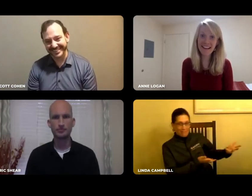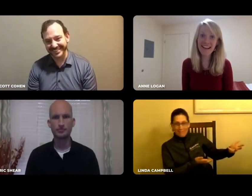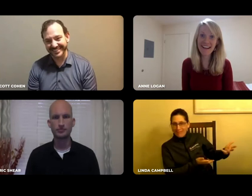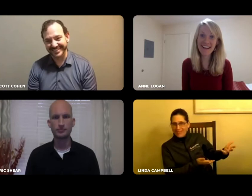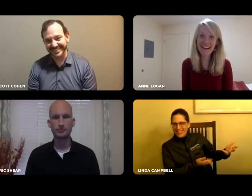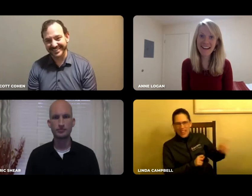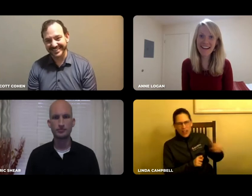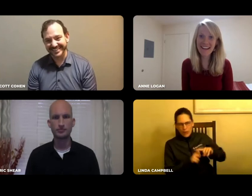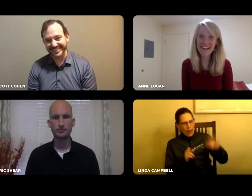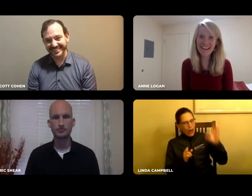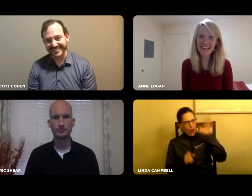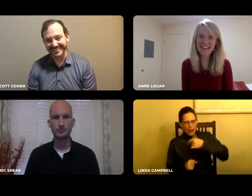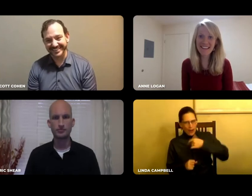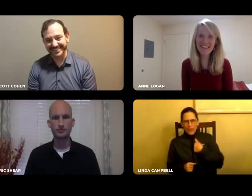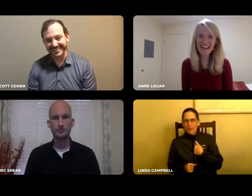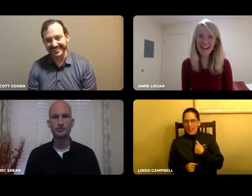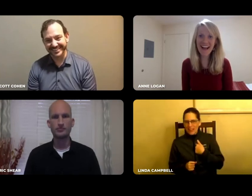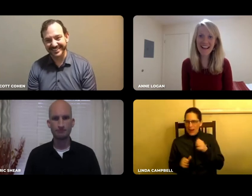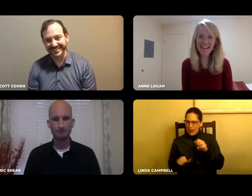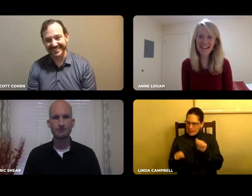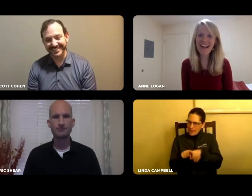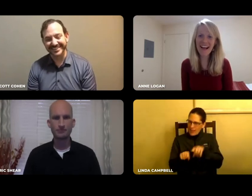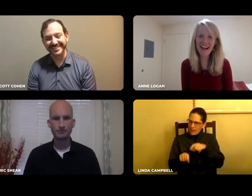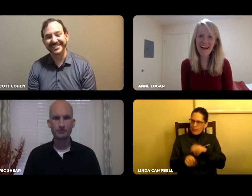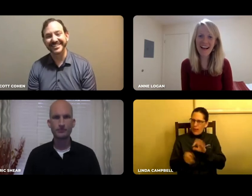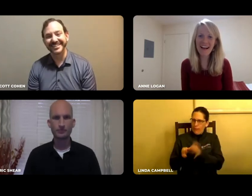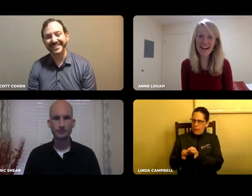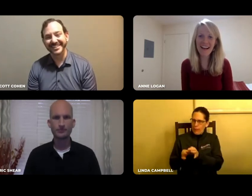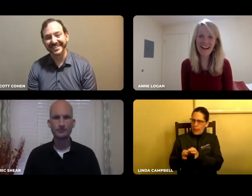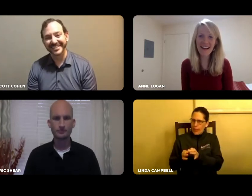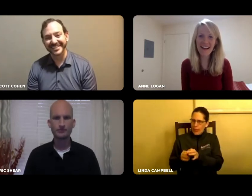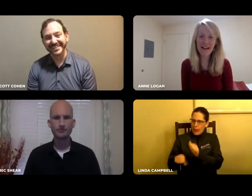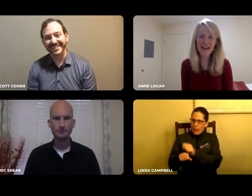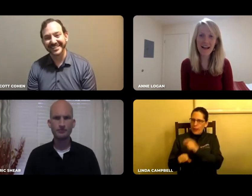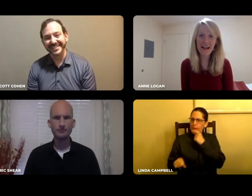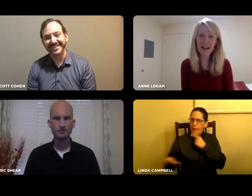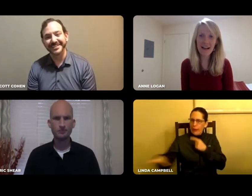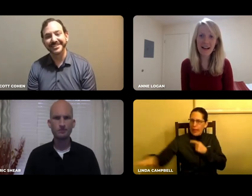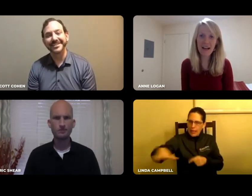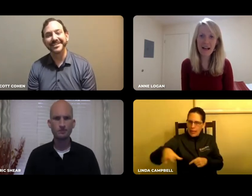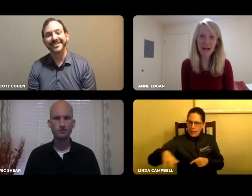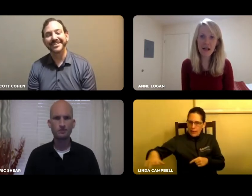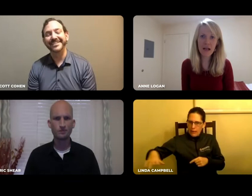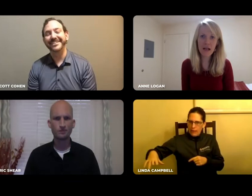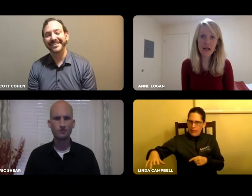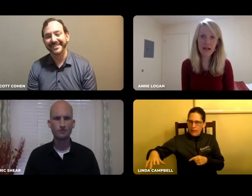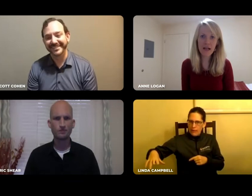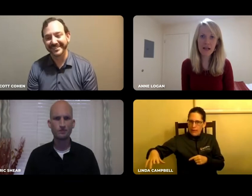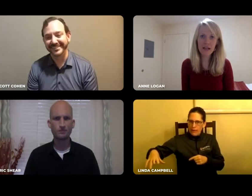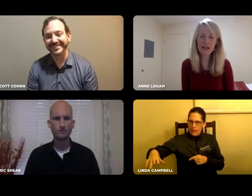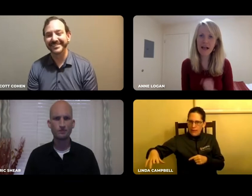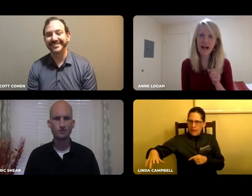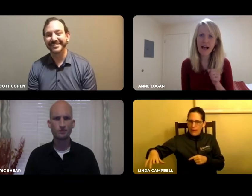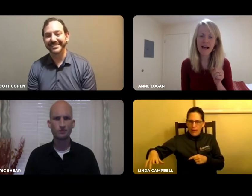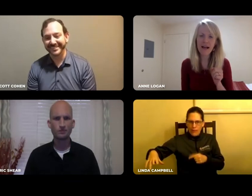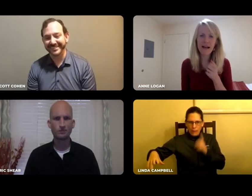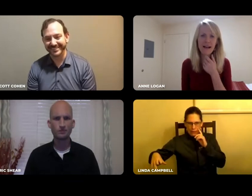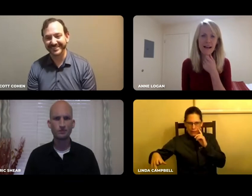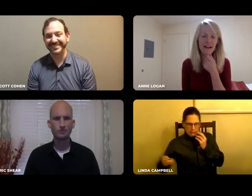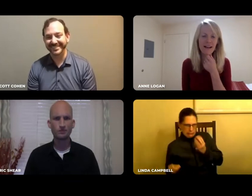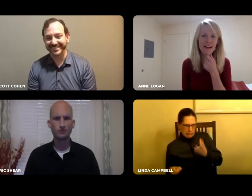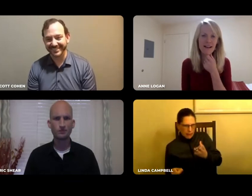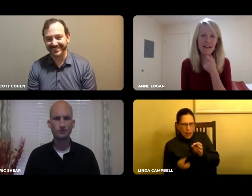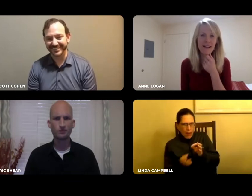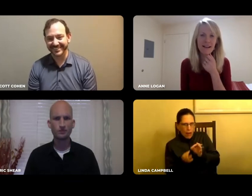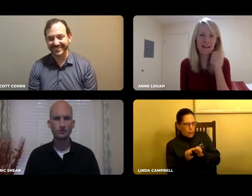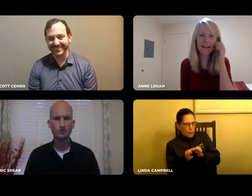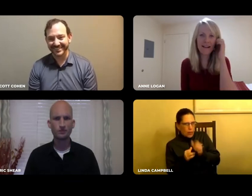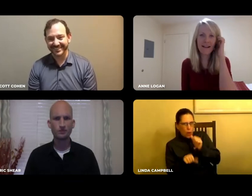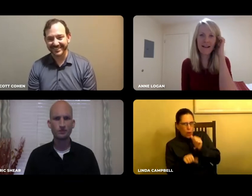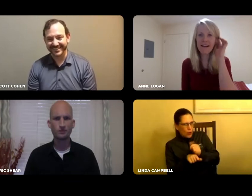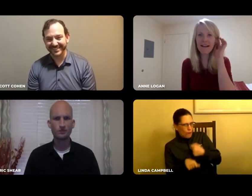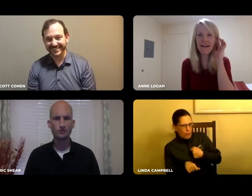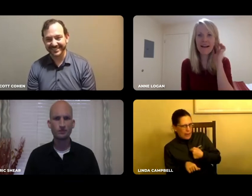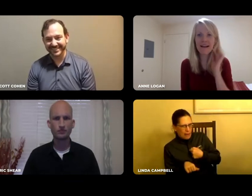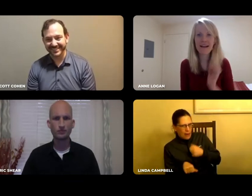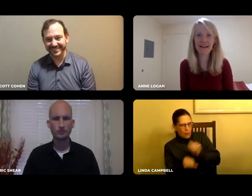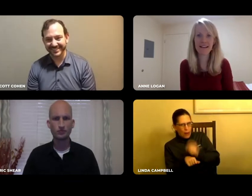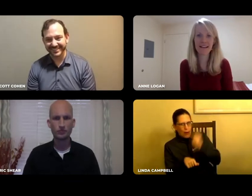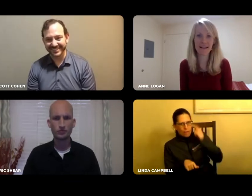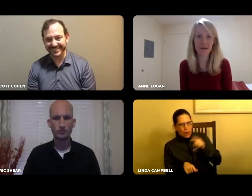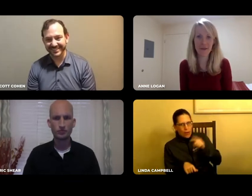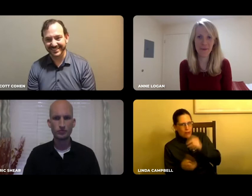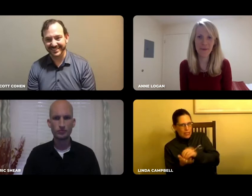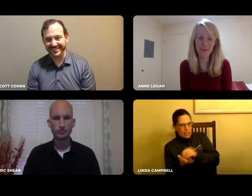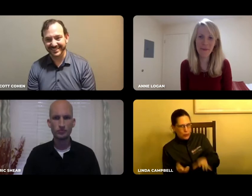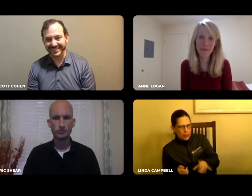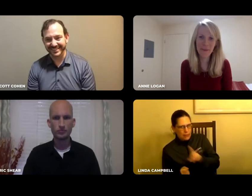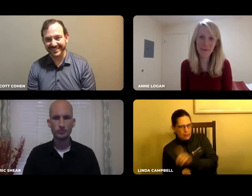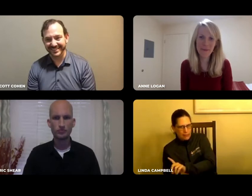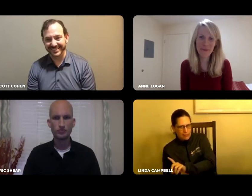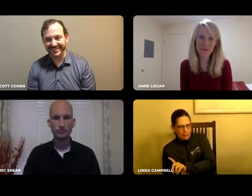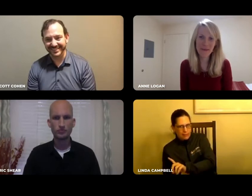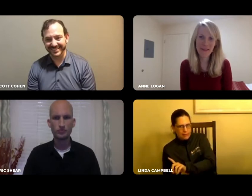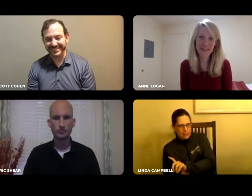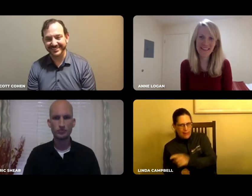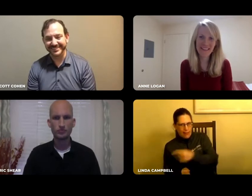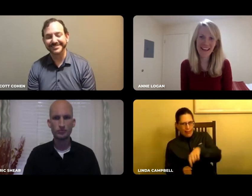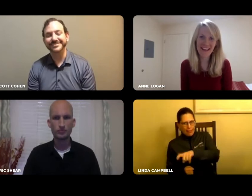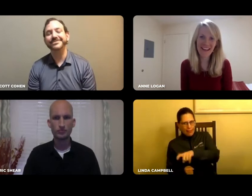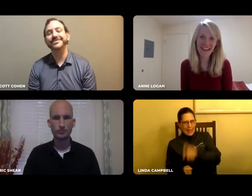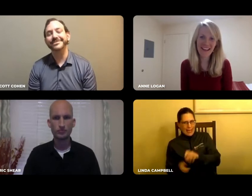I would be able to sign for them. But they're there for the hearing students who